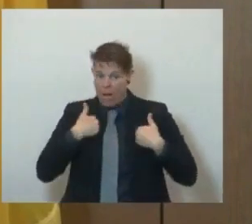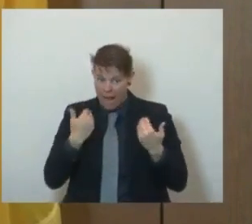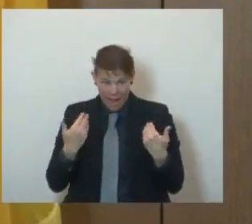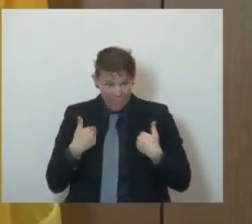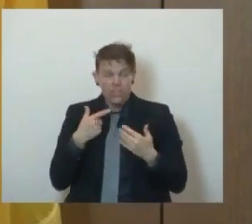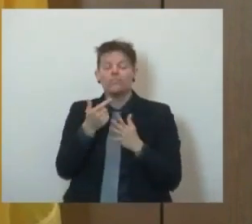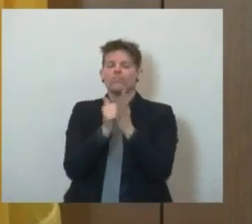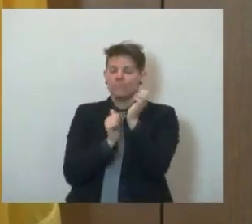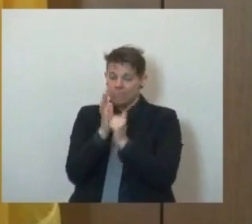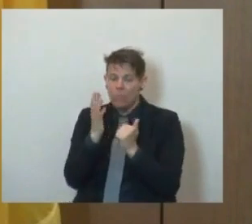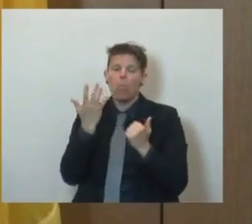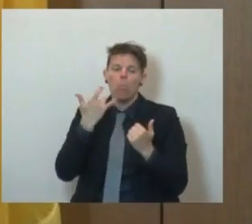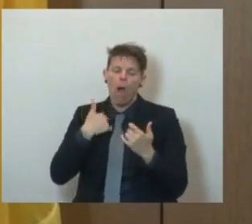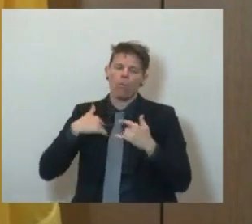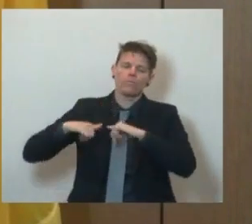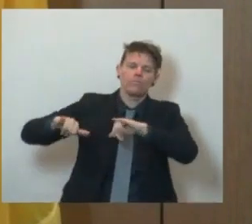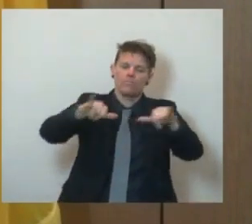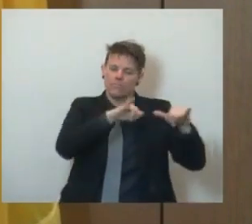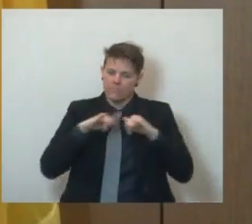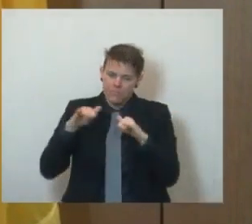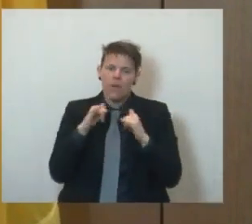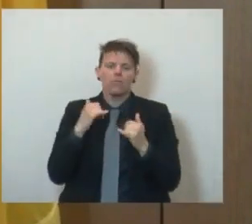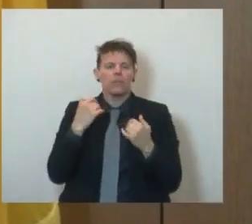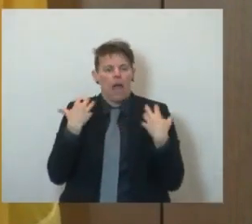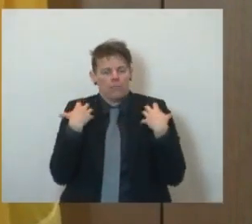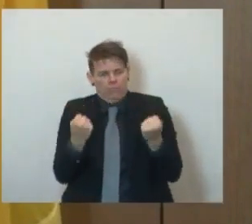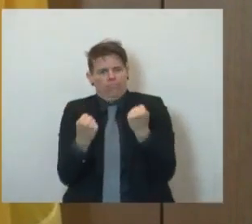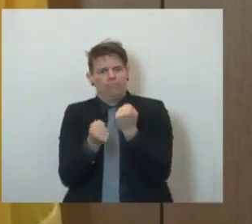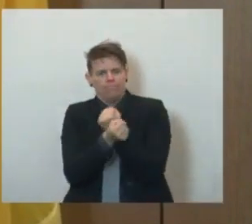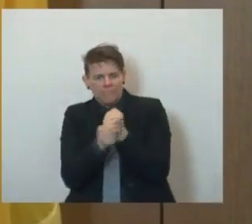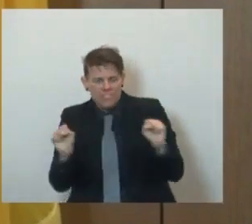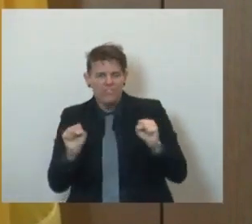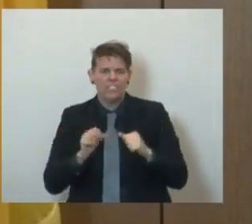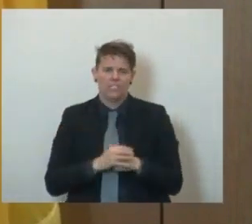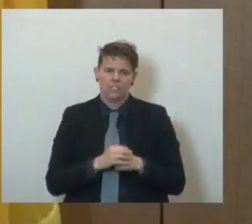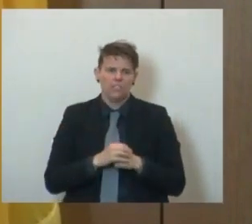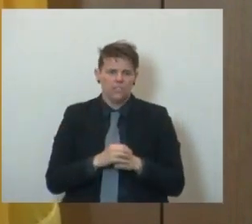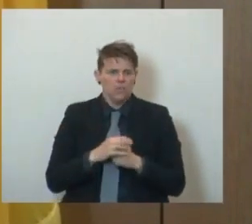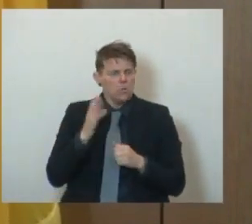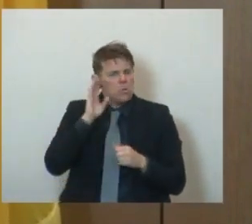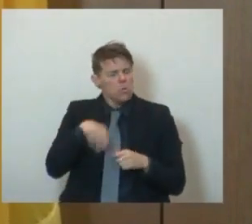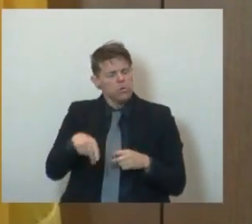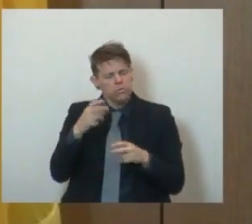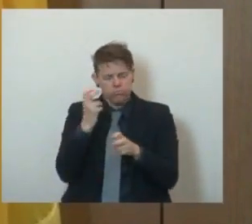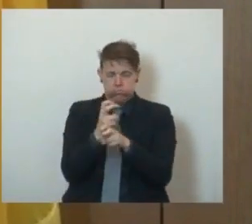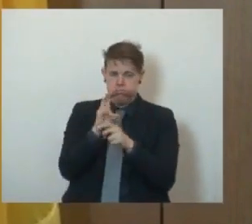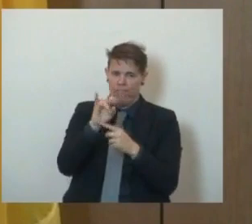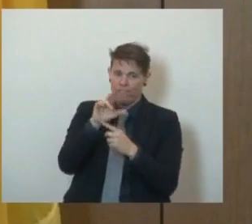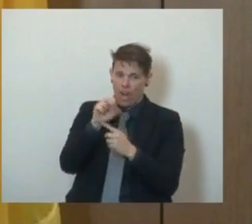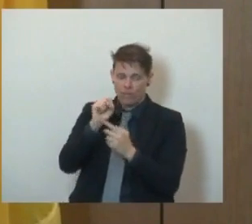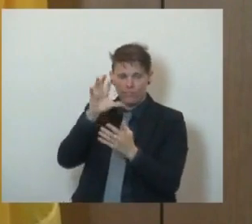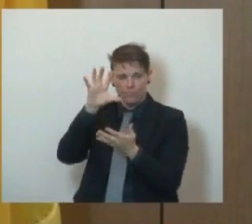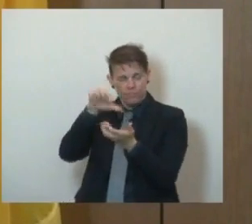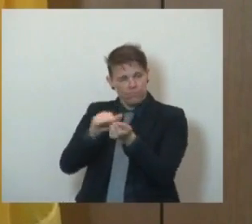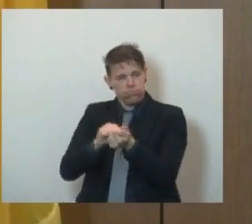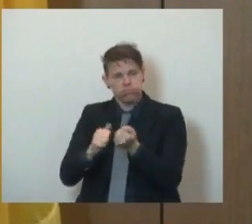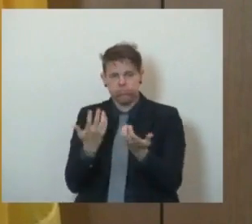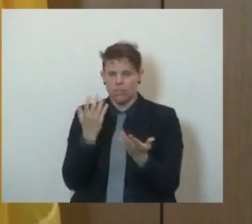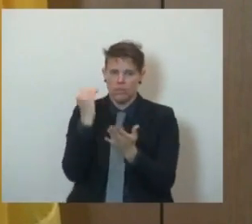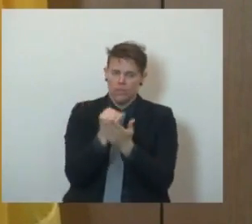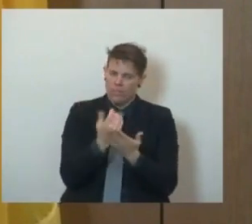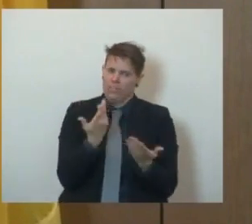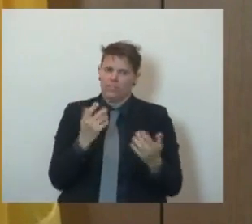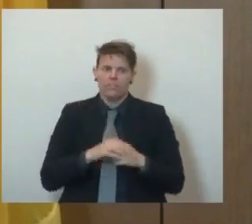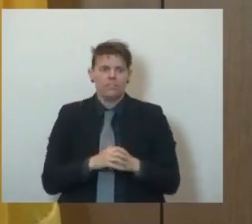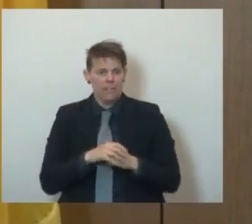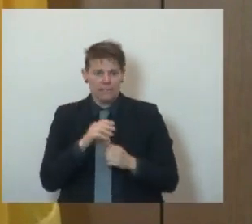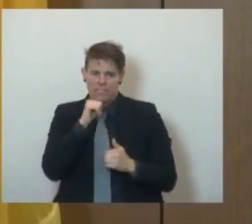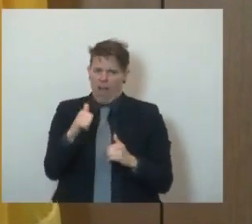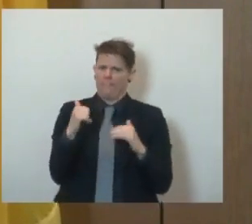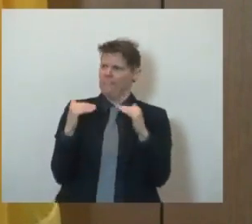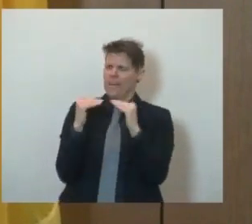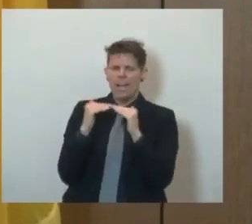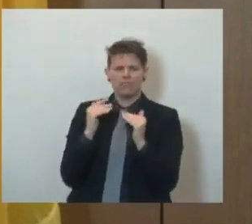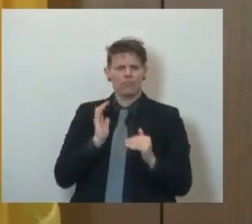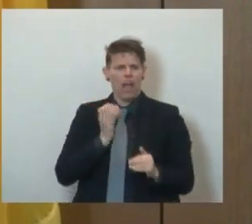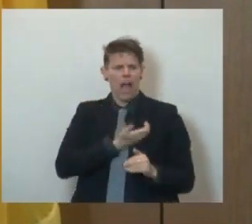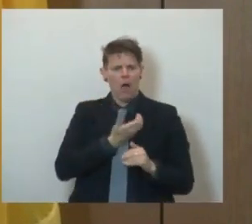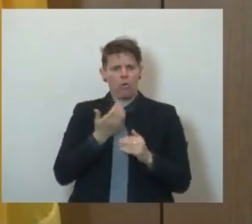AND THE REASON I WANT YOU TO DO THAT BECAUSE IF YOU DON’T THEN SUSTAINING THIS RECOVERY PHASE WILL GET VERY HARD TO DO NEARLY IMPOSSIBLE AND IN ADDITION.